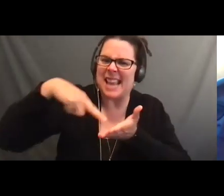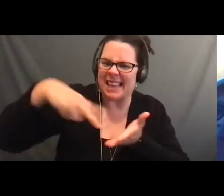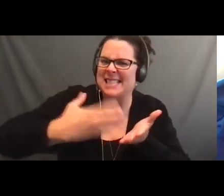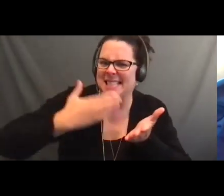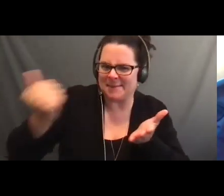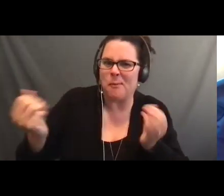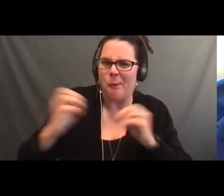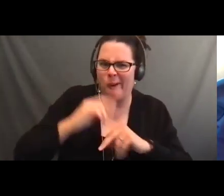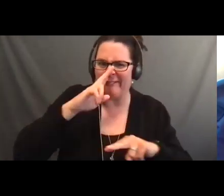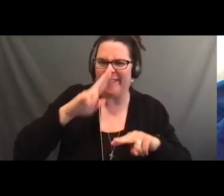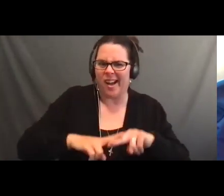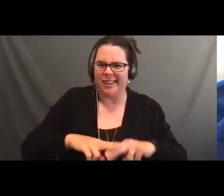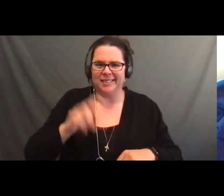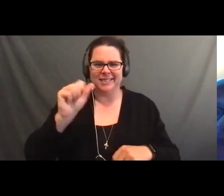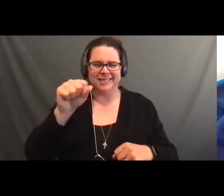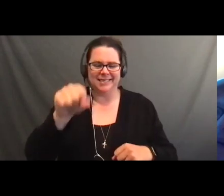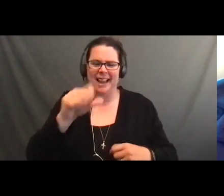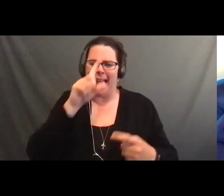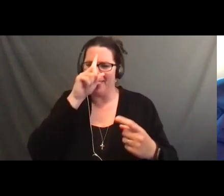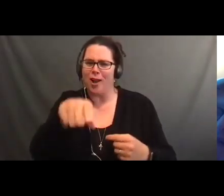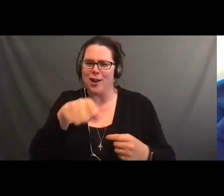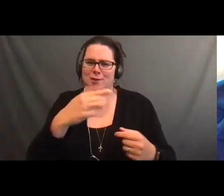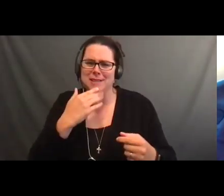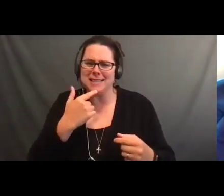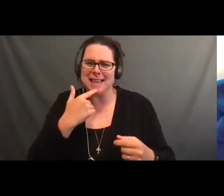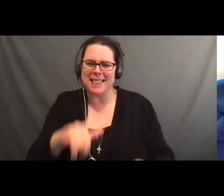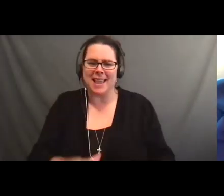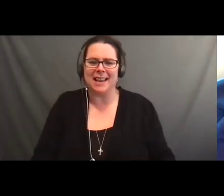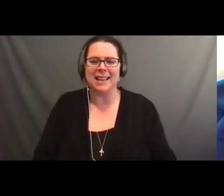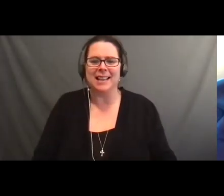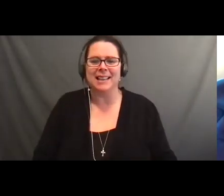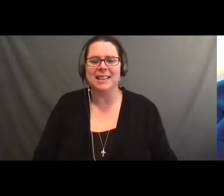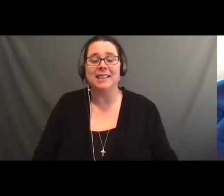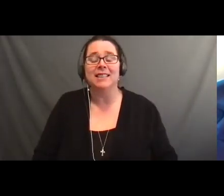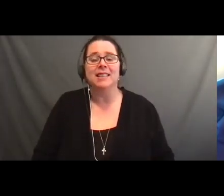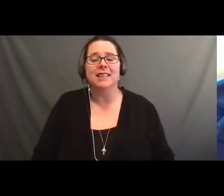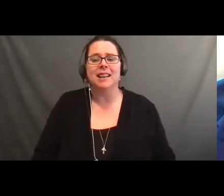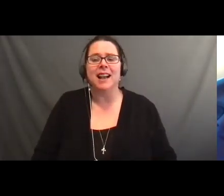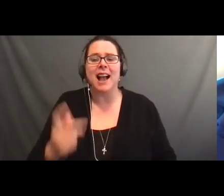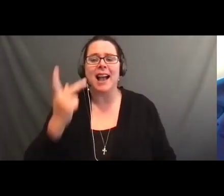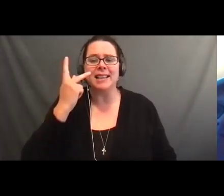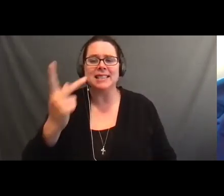I thought you might say that. >> Jen: And then I see Tyler is raising his